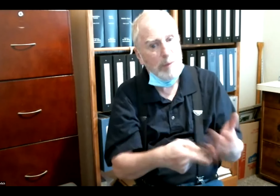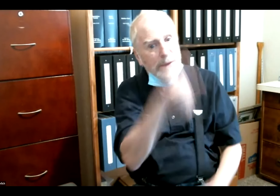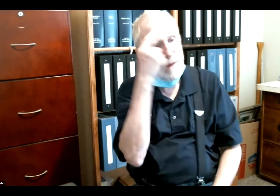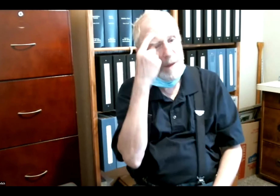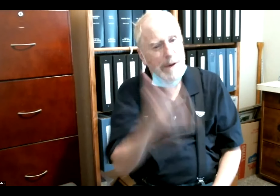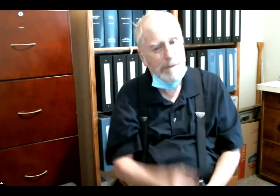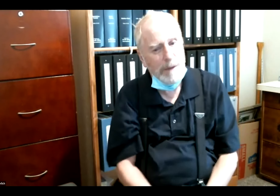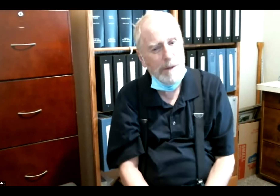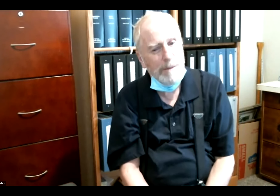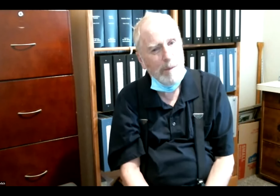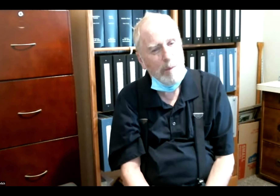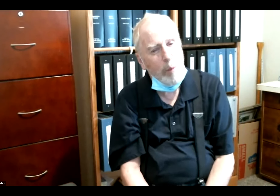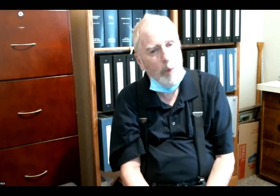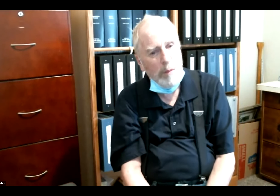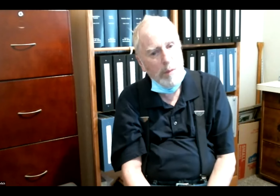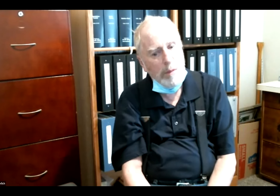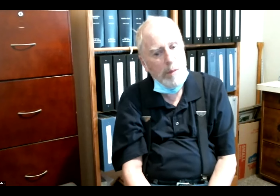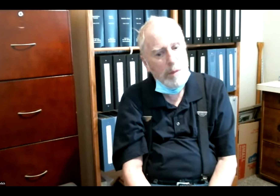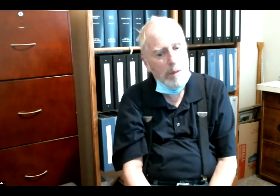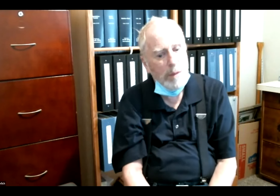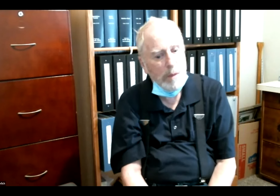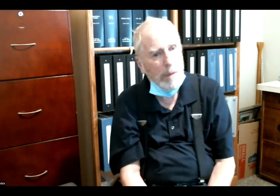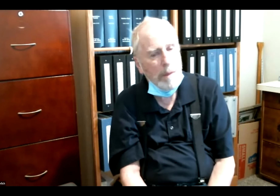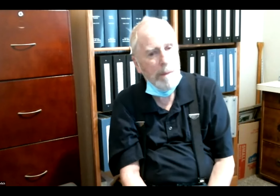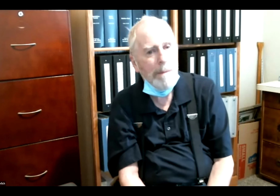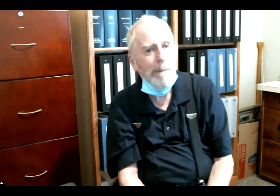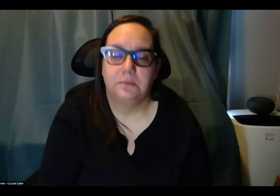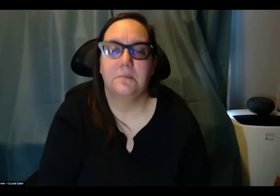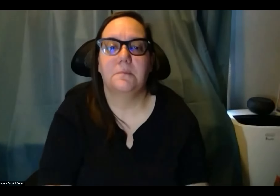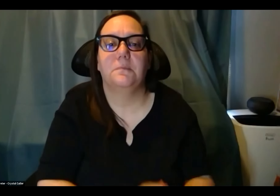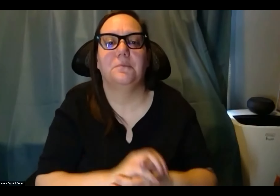day or two. I don't know what you think about that Sarah.